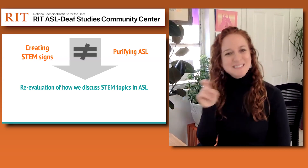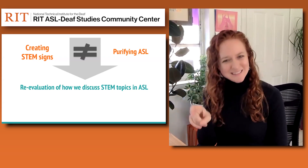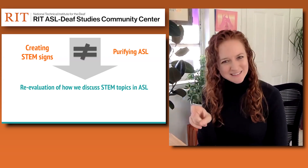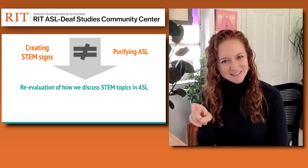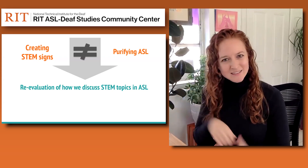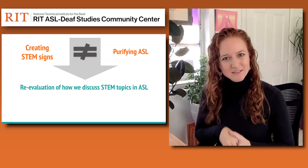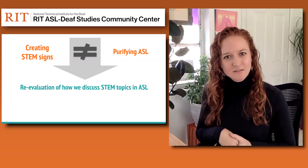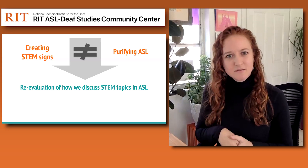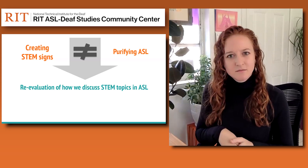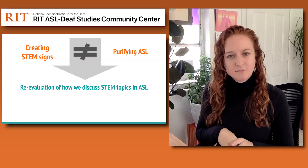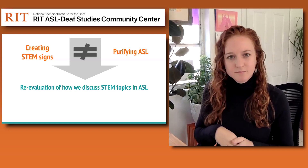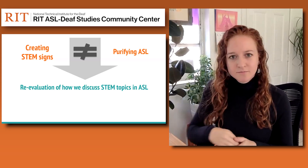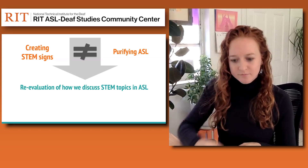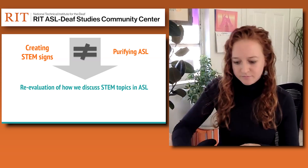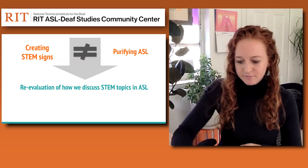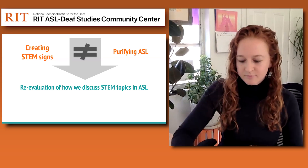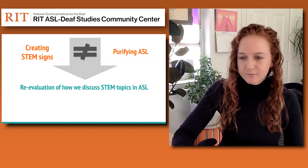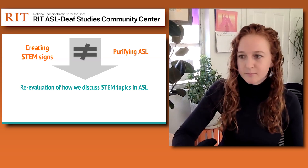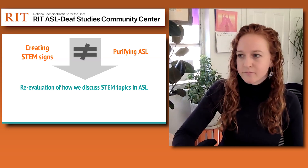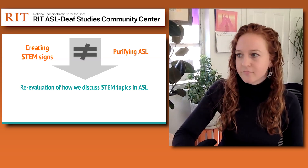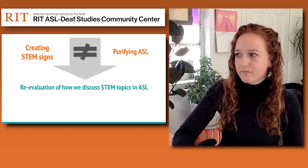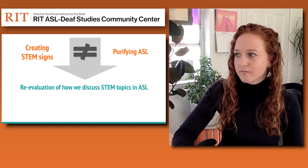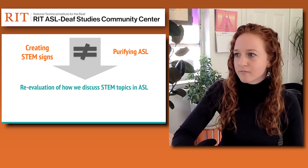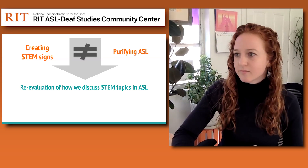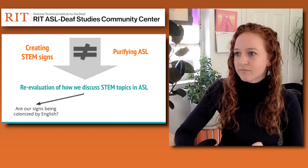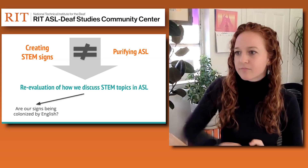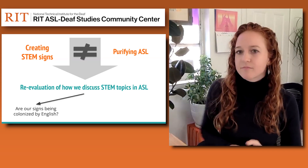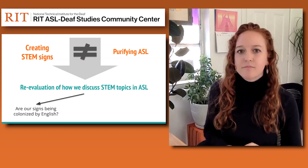and then figure out the signs that we need.